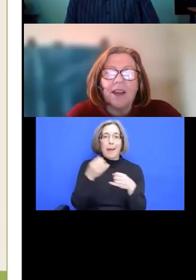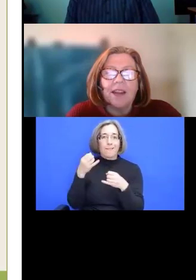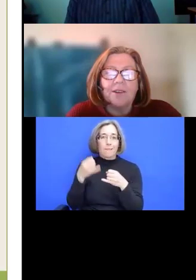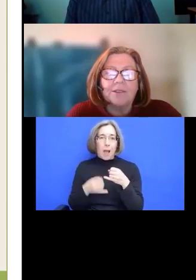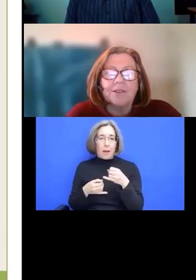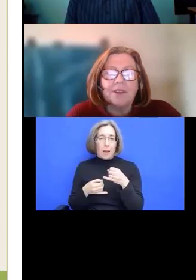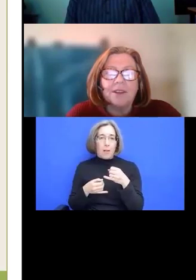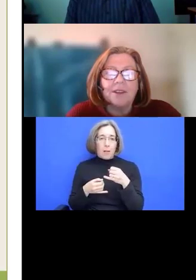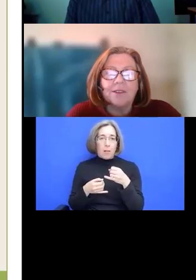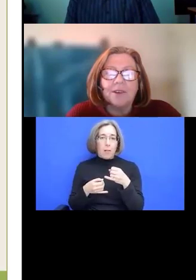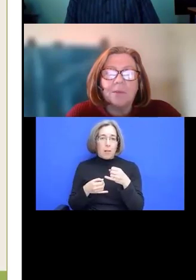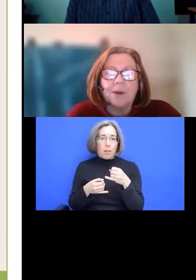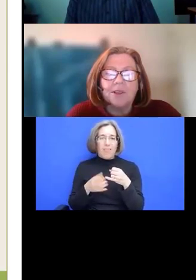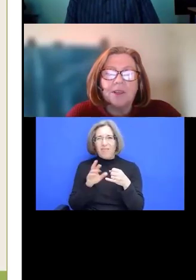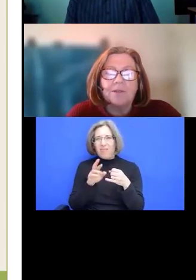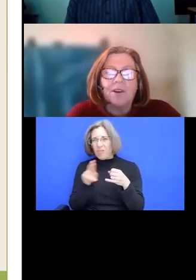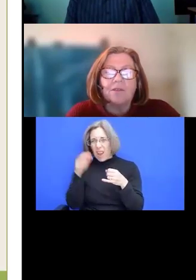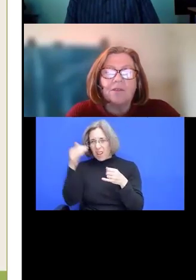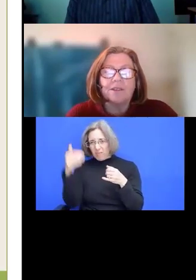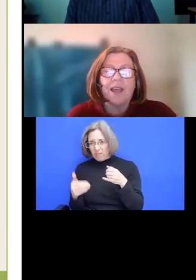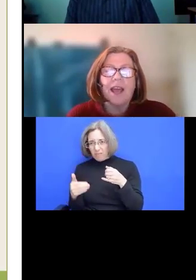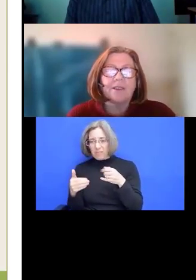and you can see there is no budget involved in that.